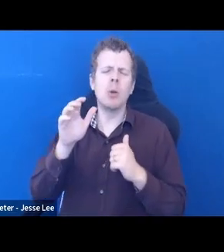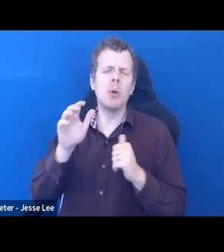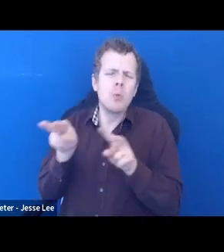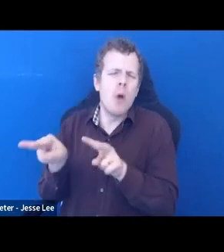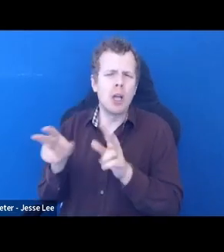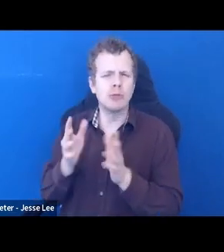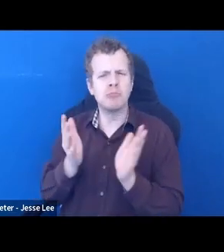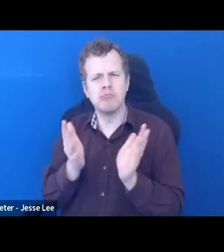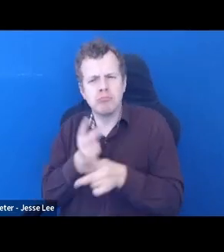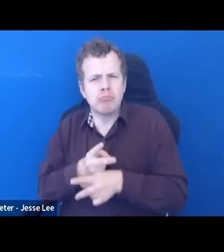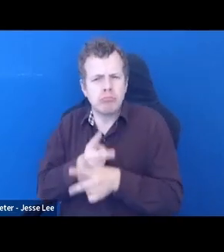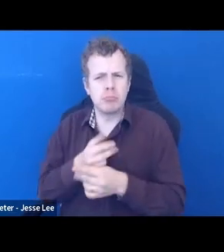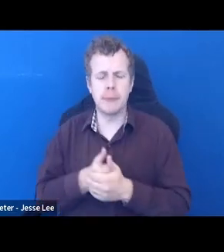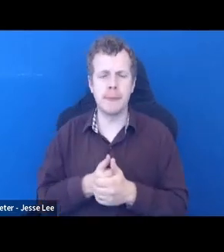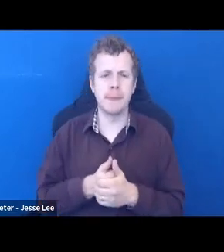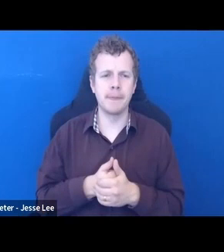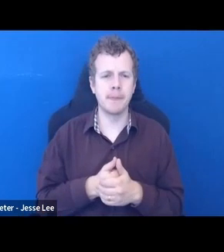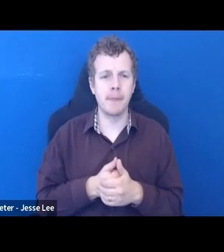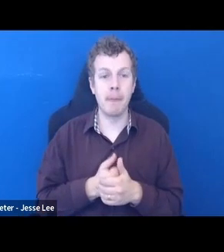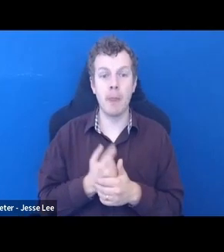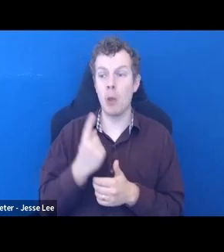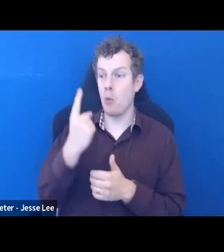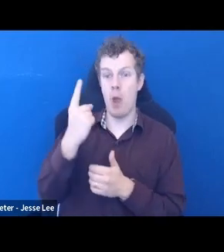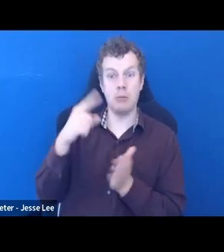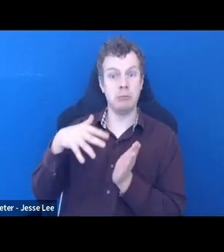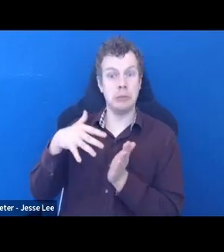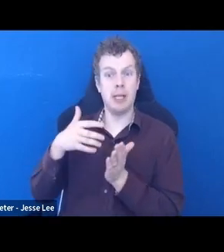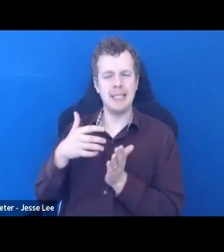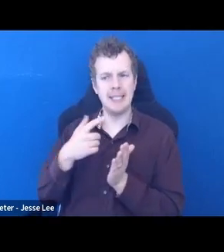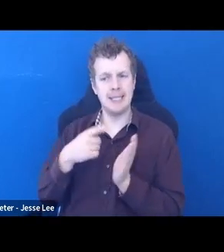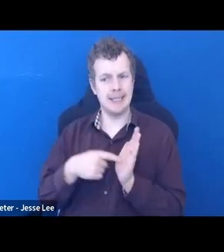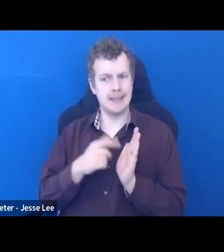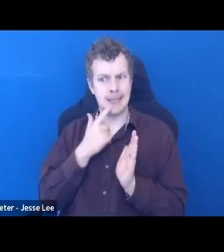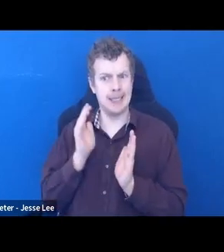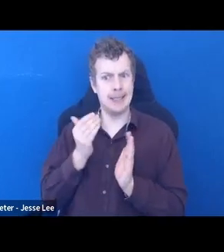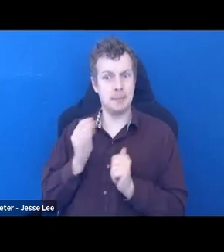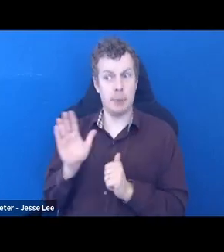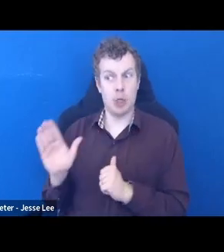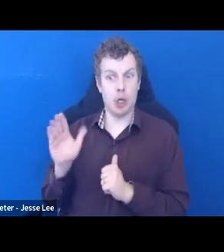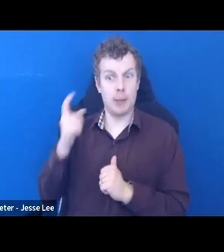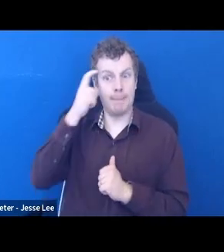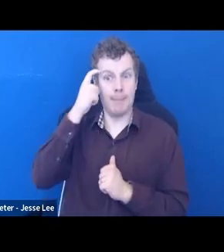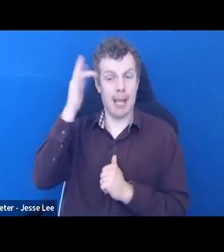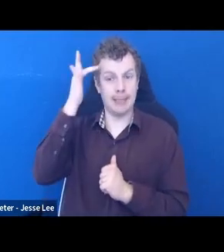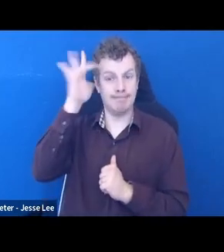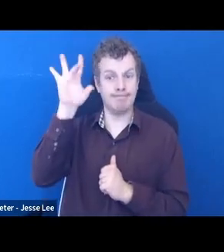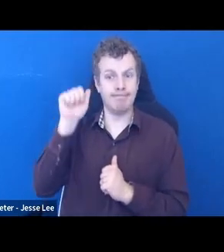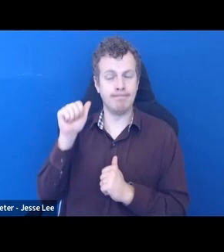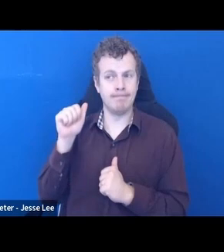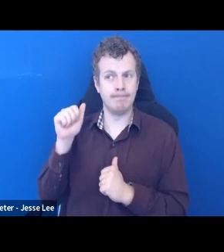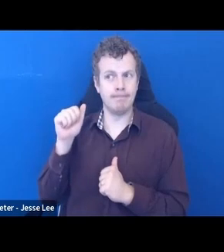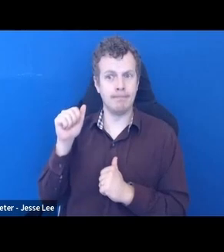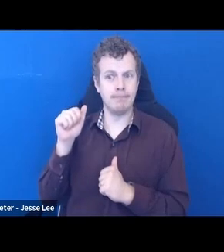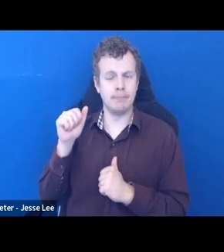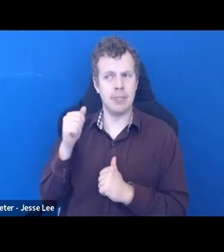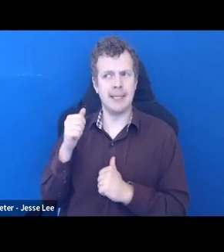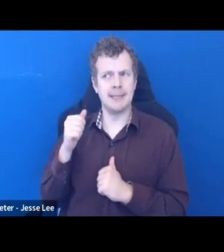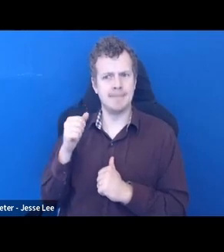And then at least one study has shown intelligence can be a - a concern regarding -